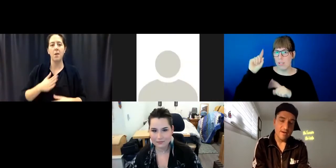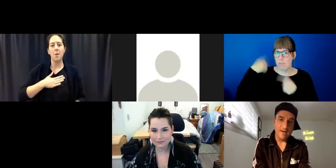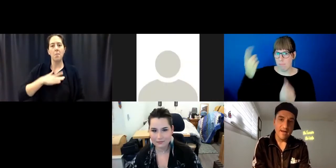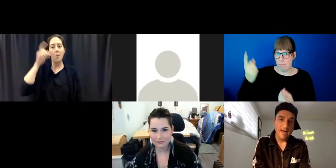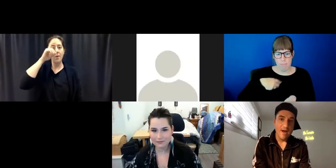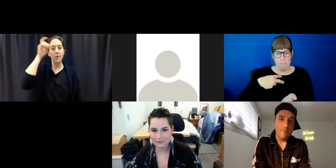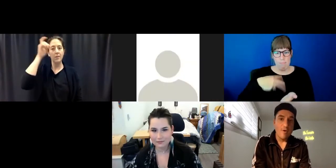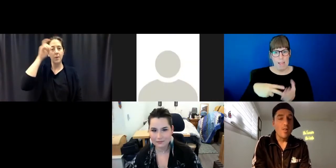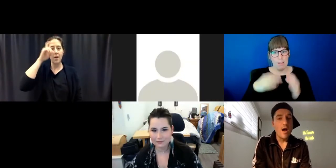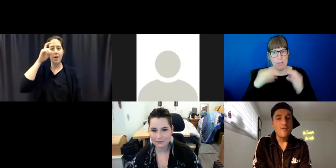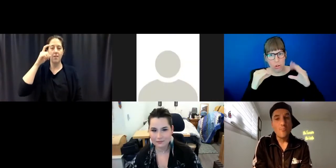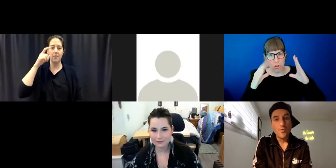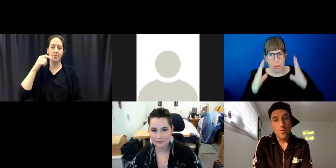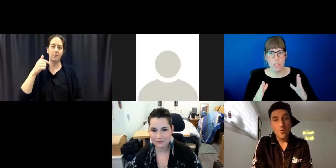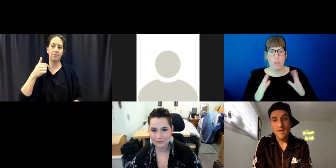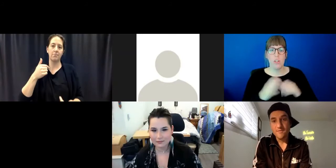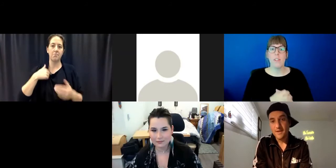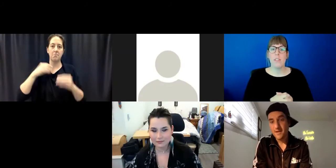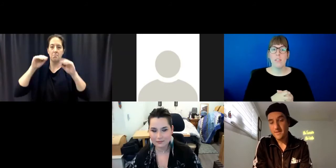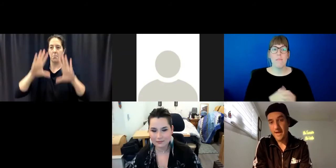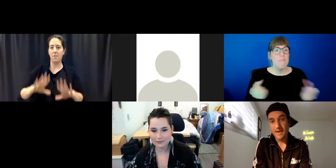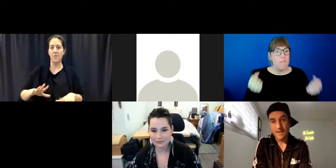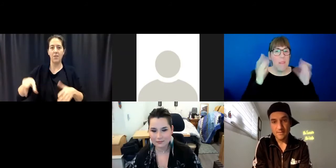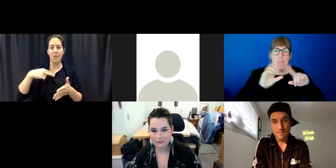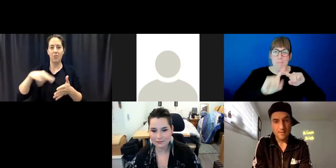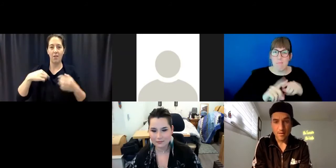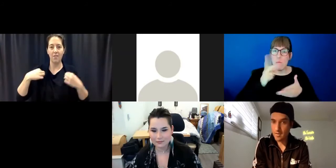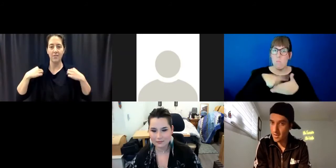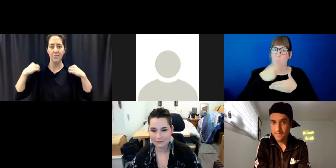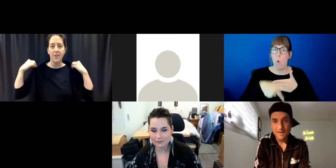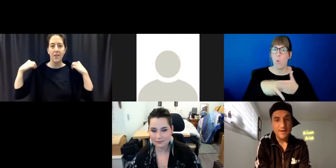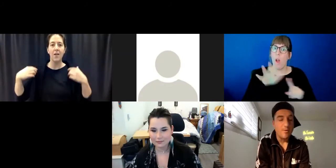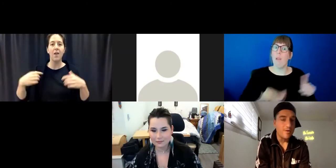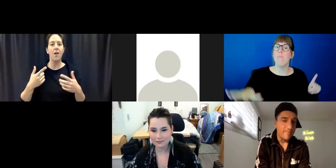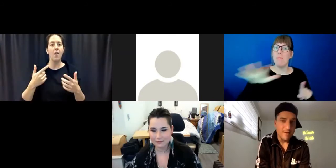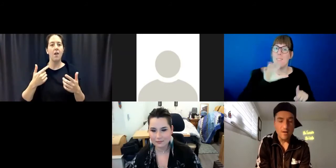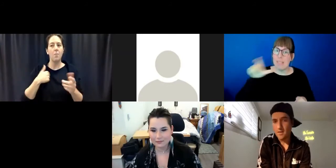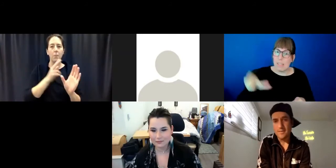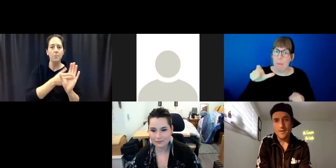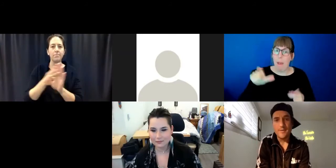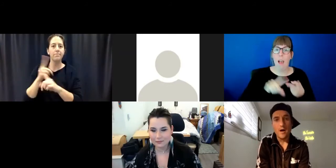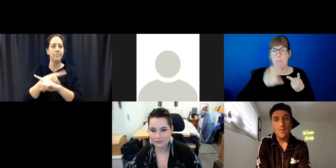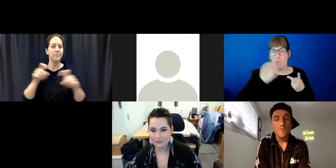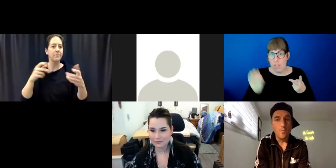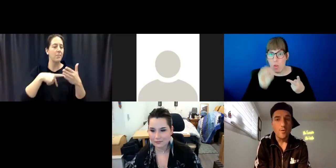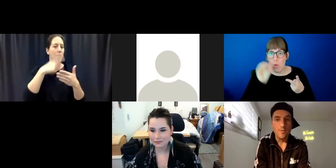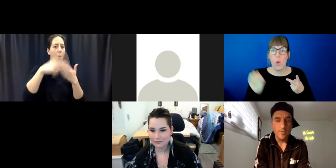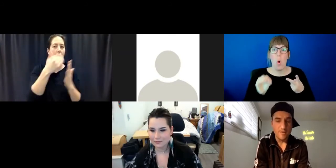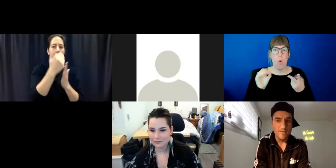I RUN A LOT OF PROGRAMS IN QUEBEC AND ONTARIO AND A LITTLE BIT ALL OVER THE WORLD. ONE OF